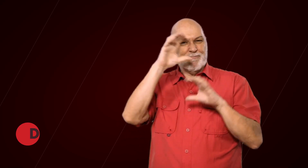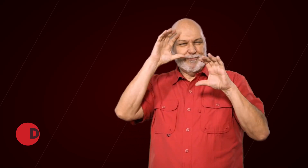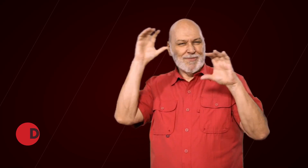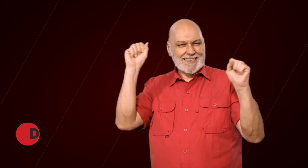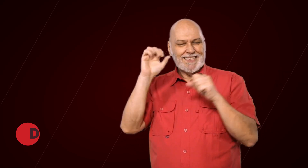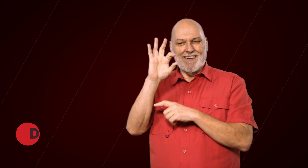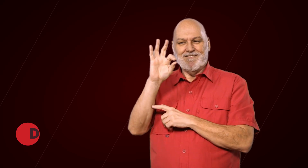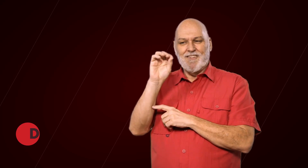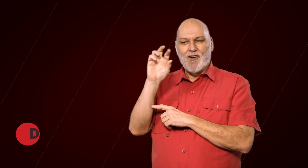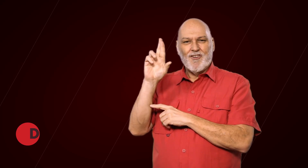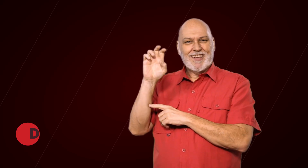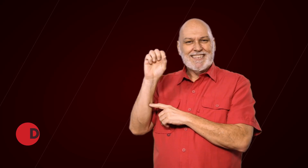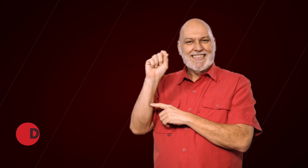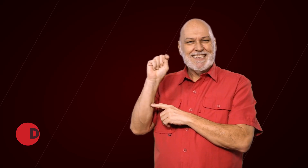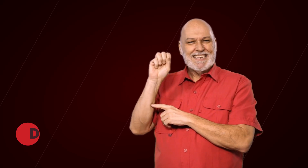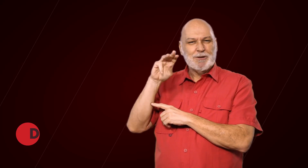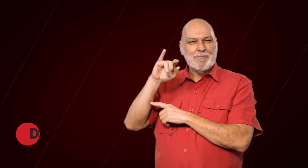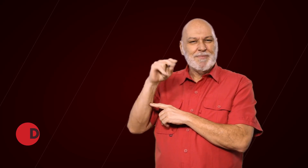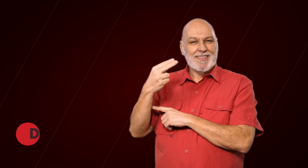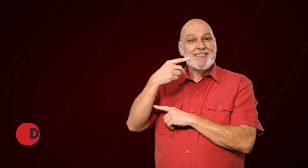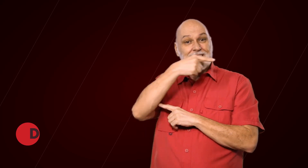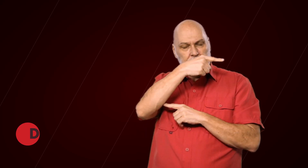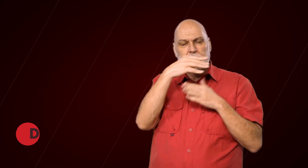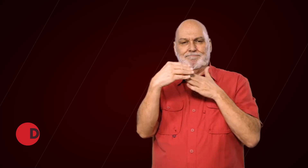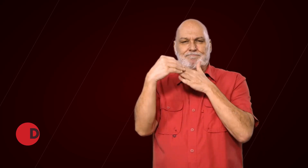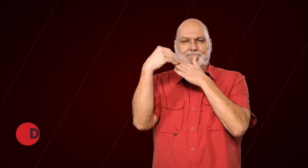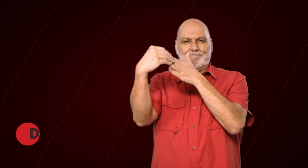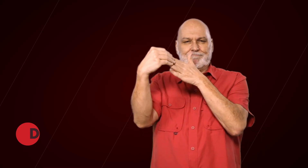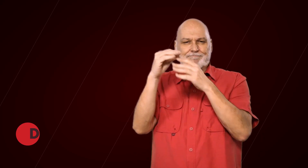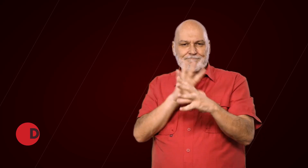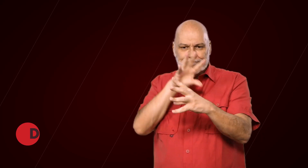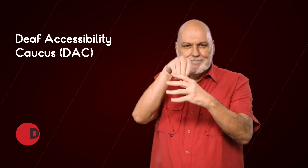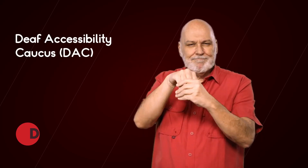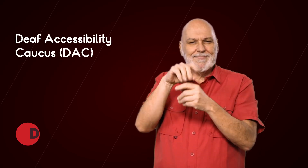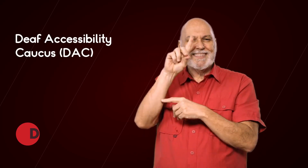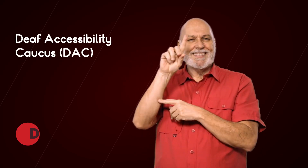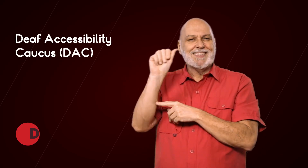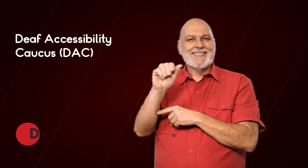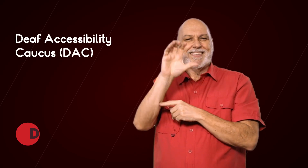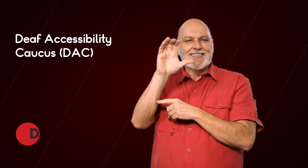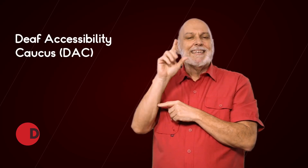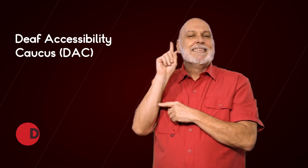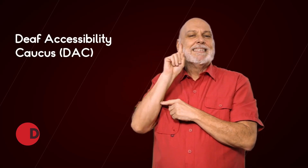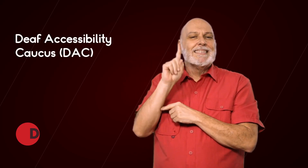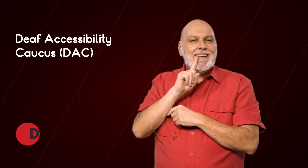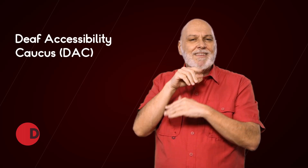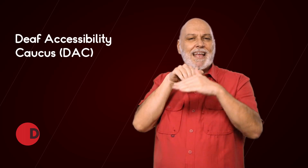What should the Deaf community do?